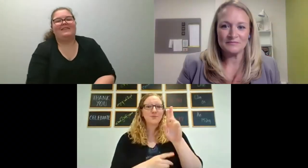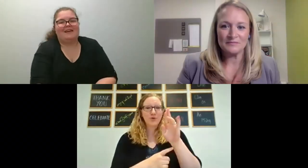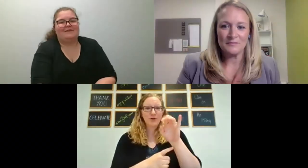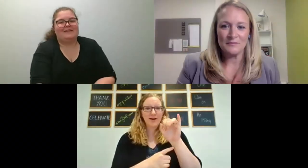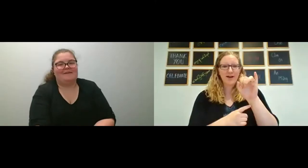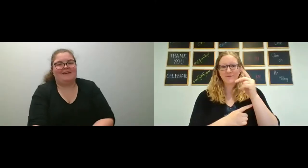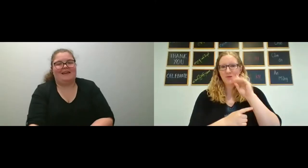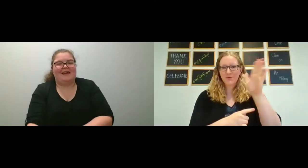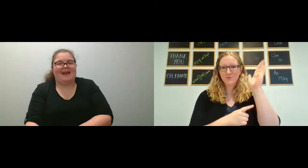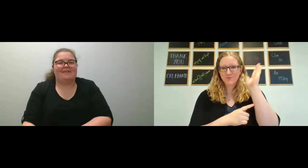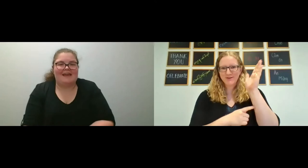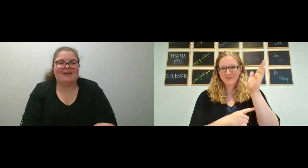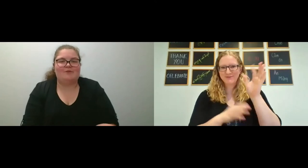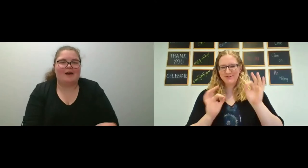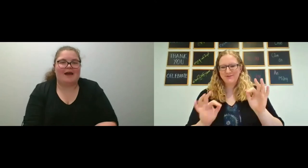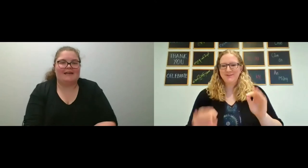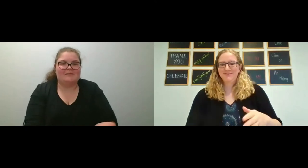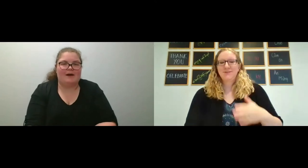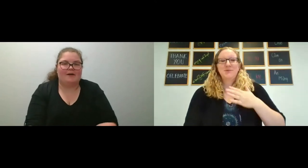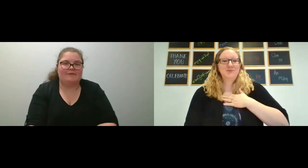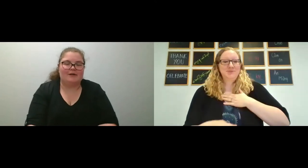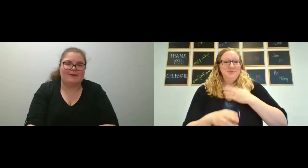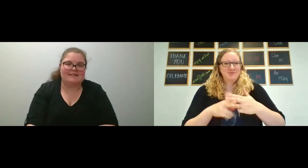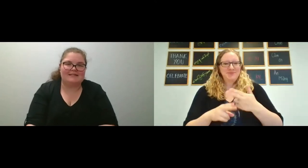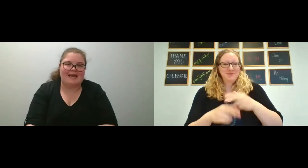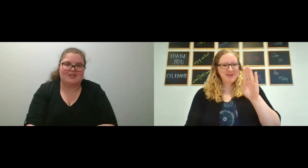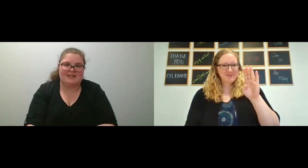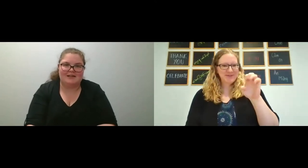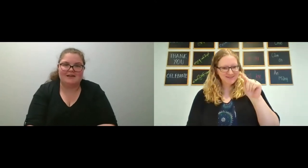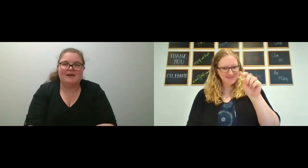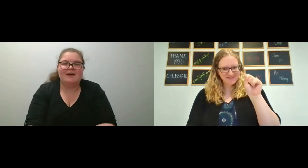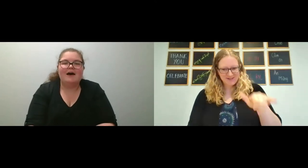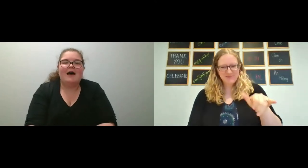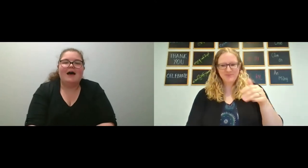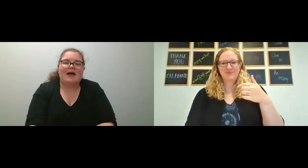Thank you, Tiffany. And thank you, Brien, as well for your presentation.